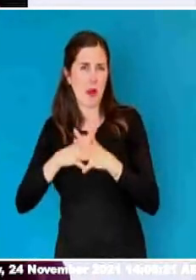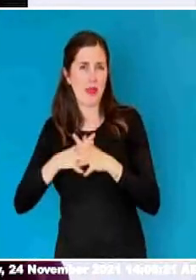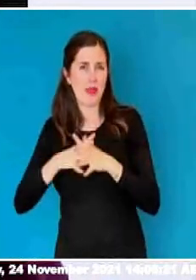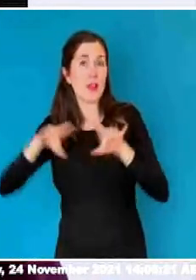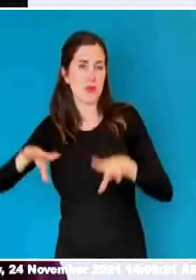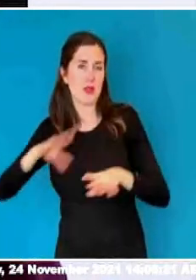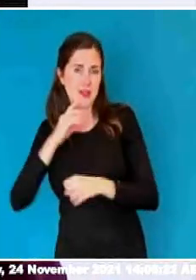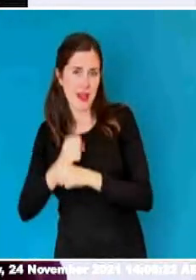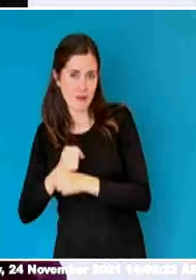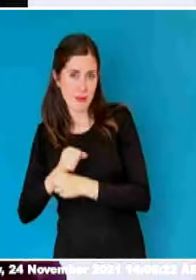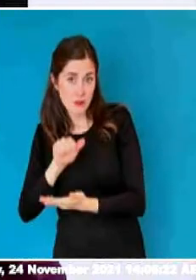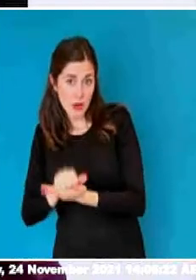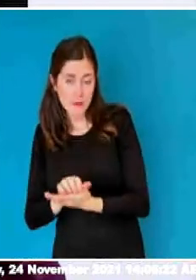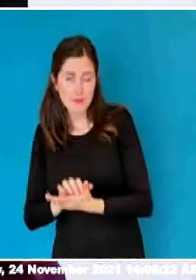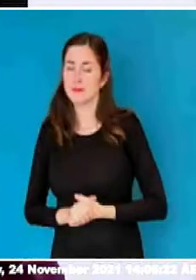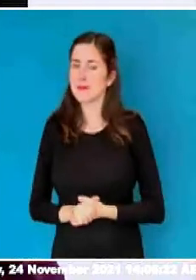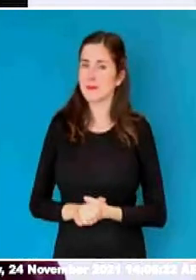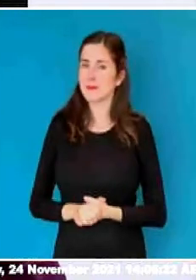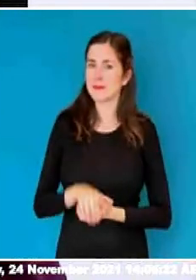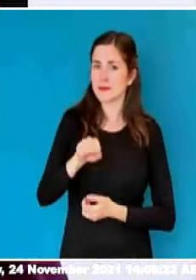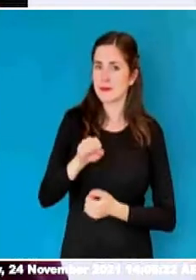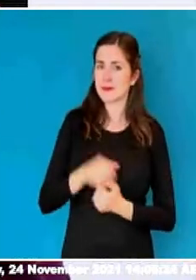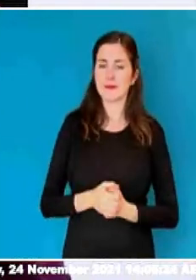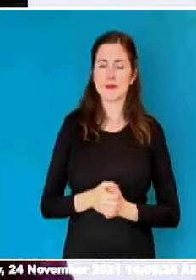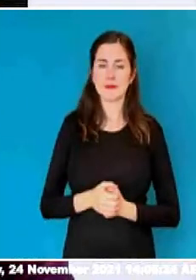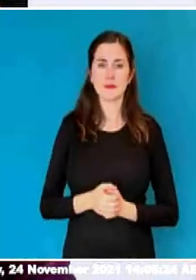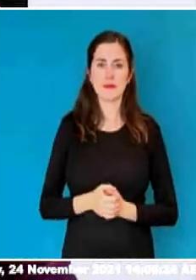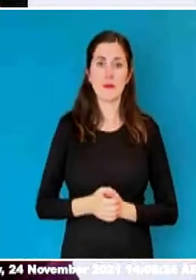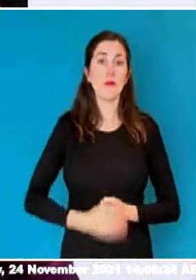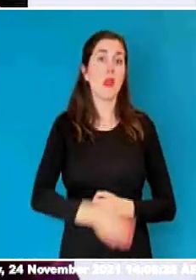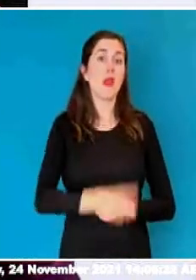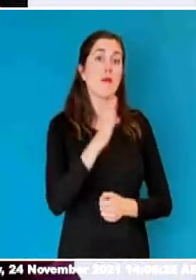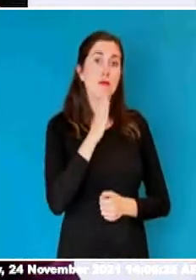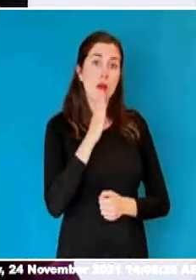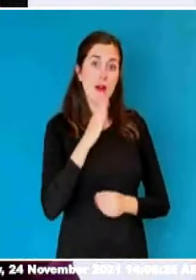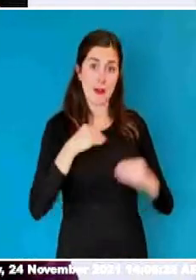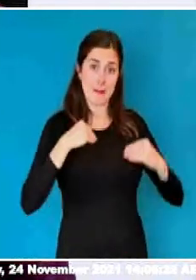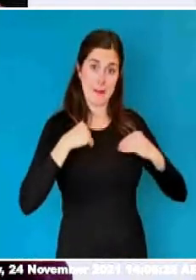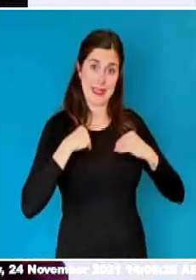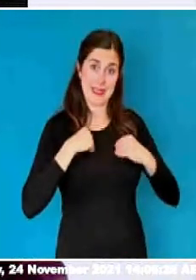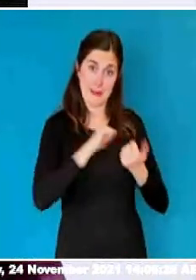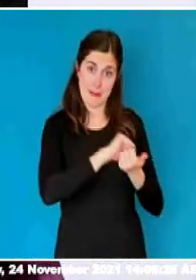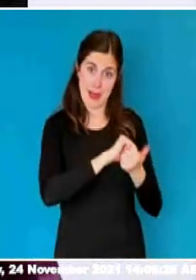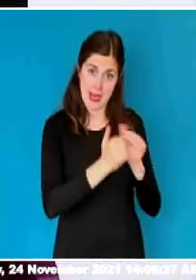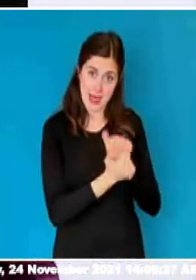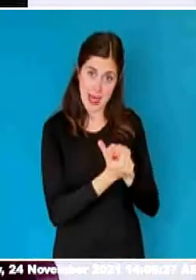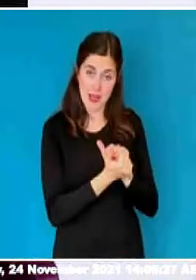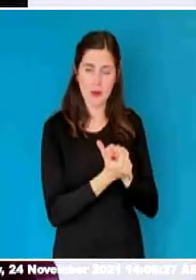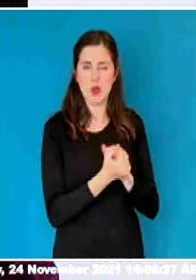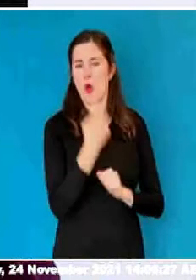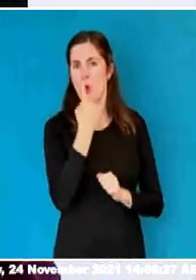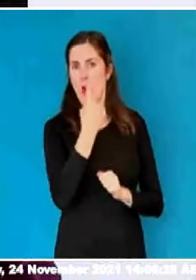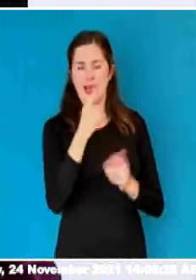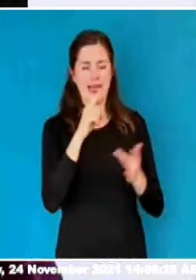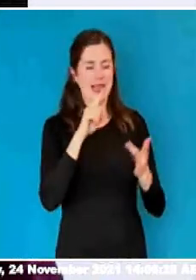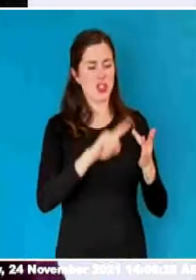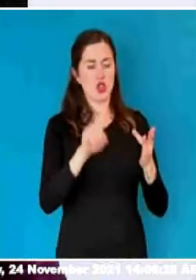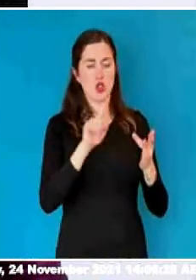The non public sector partners included the Insurance Council of Australia,